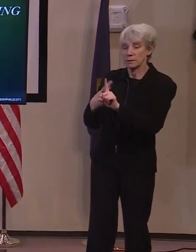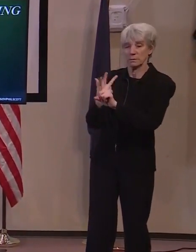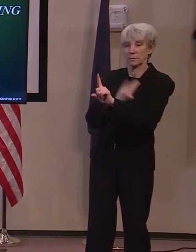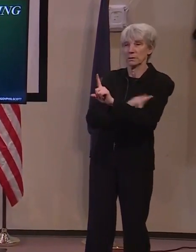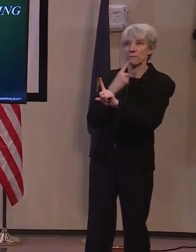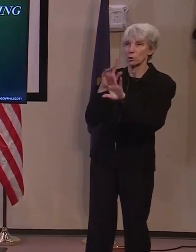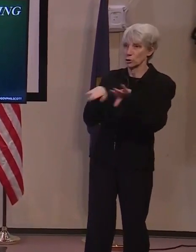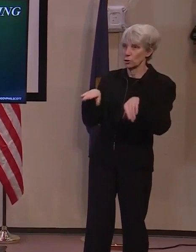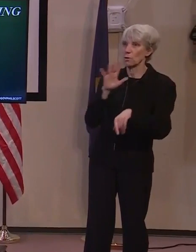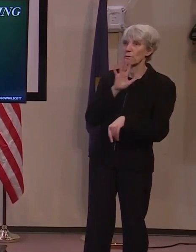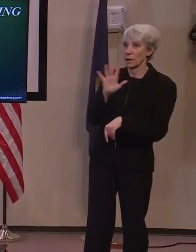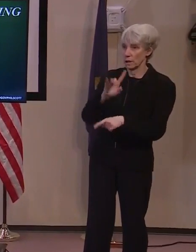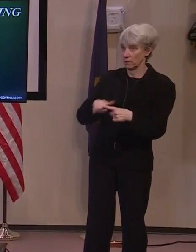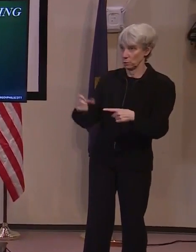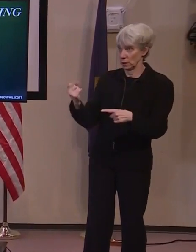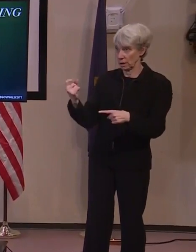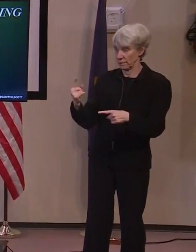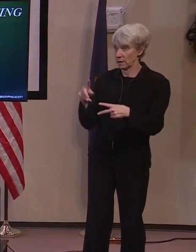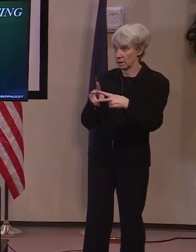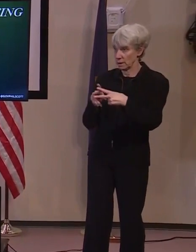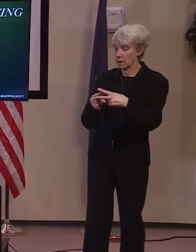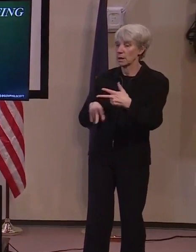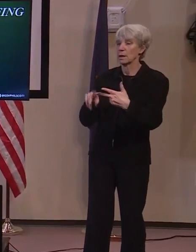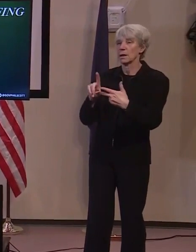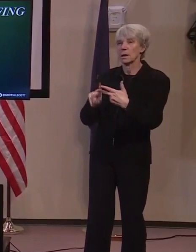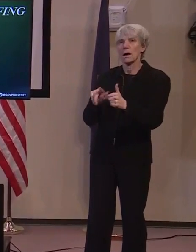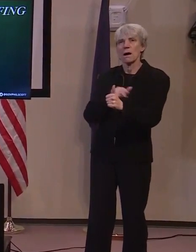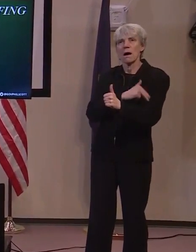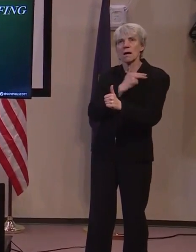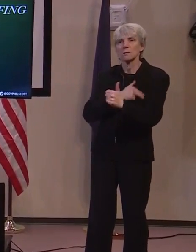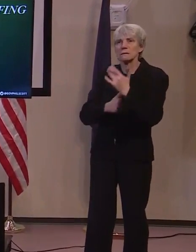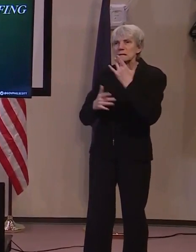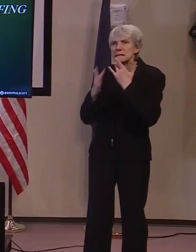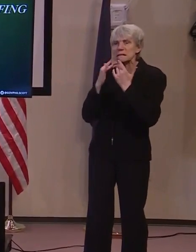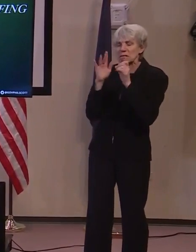provide an update on hospital capacity and some changes. In hospital reporting,